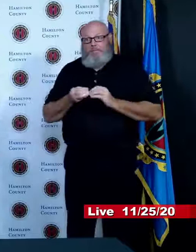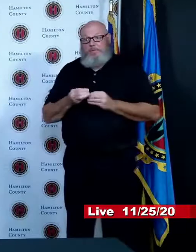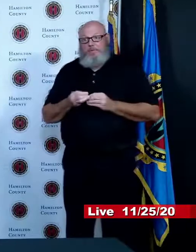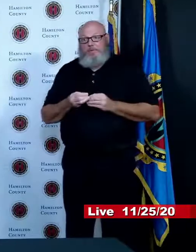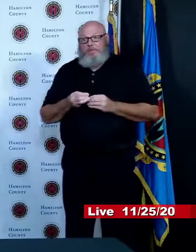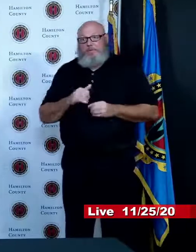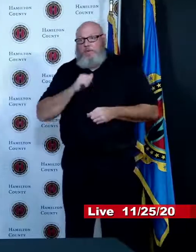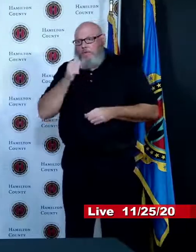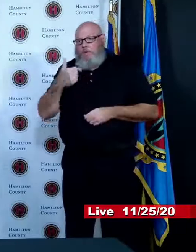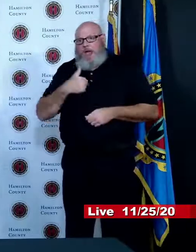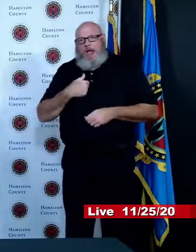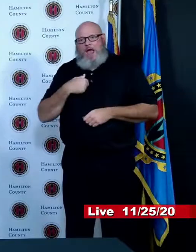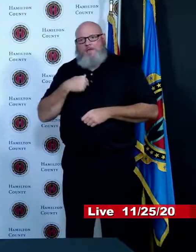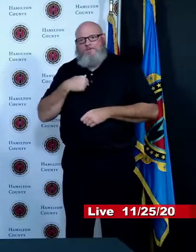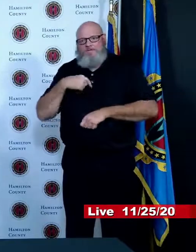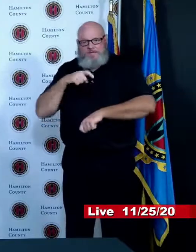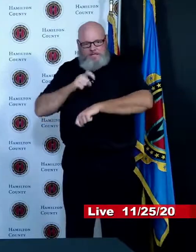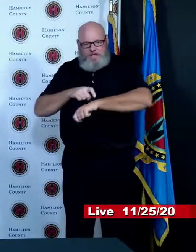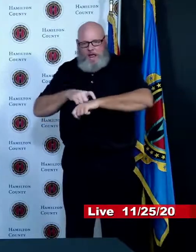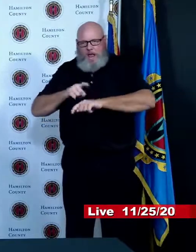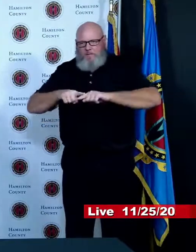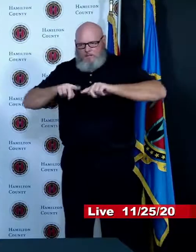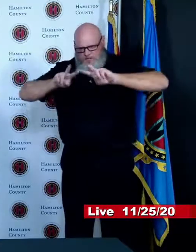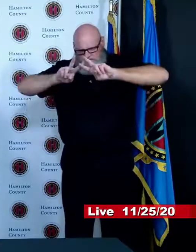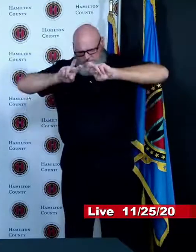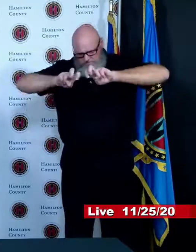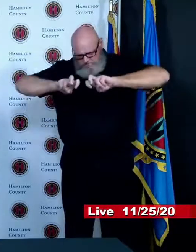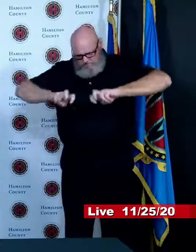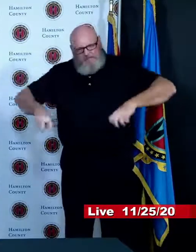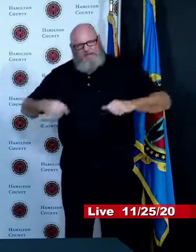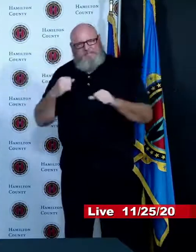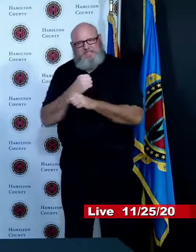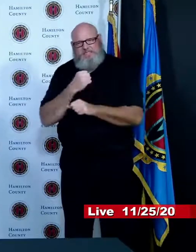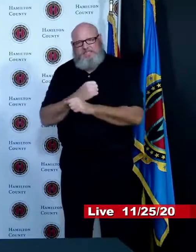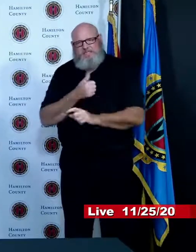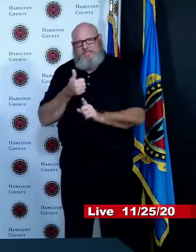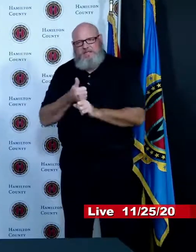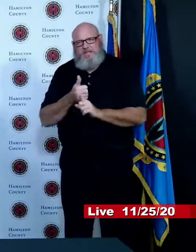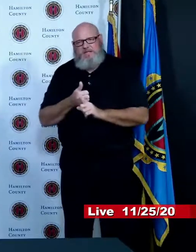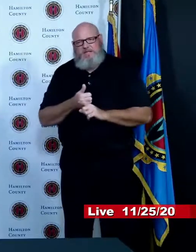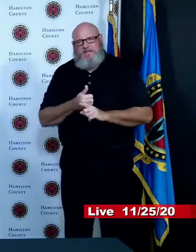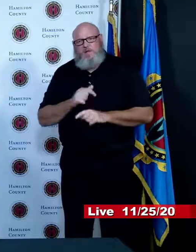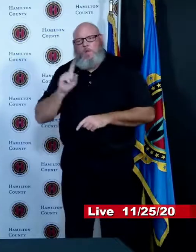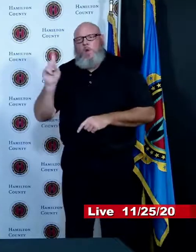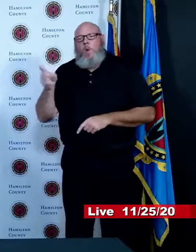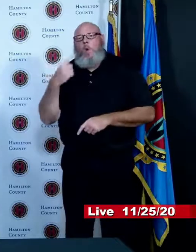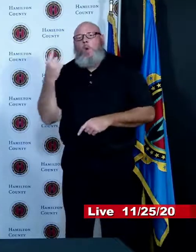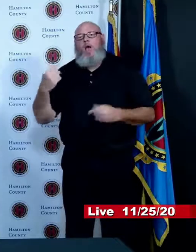the raw numbers that we have to respond to and you know often you know I'll have two weekends ago I